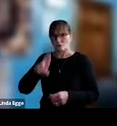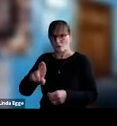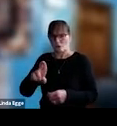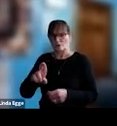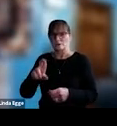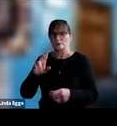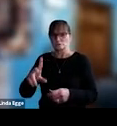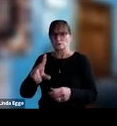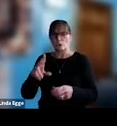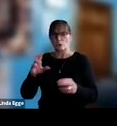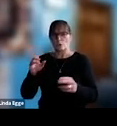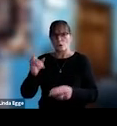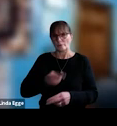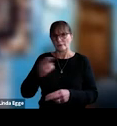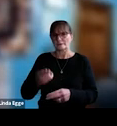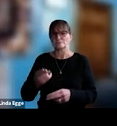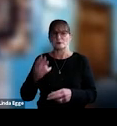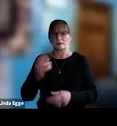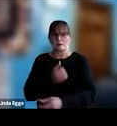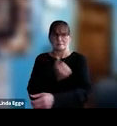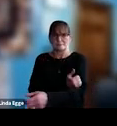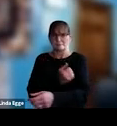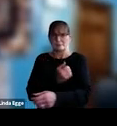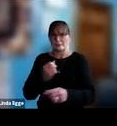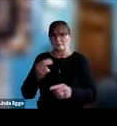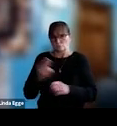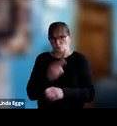of the applicant's substance use. And that's not actually the goal.